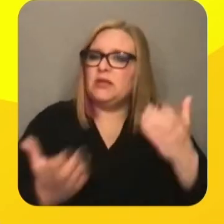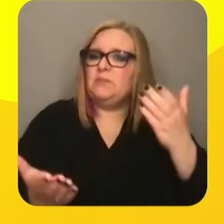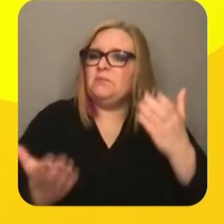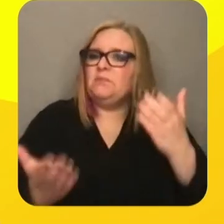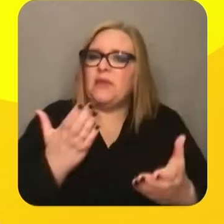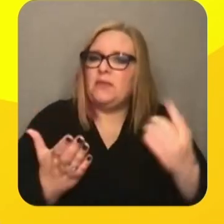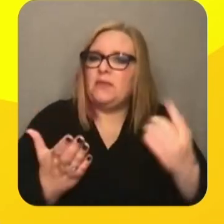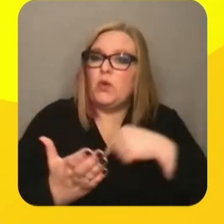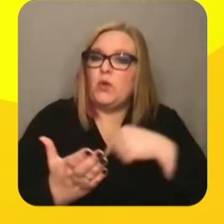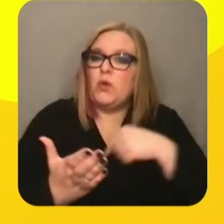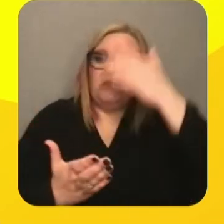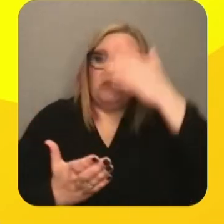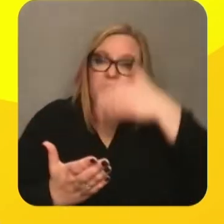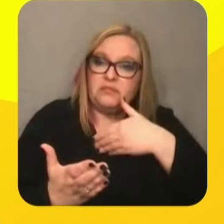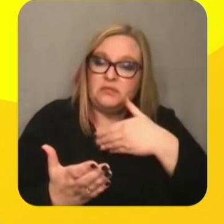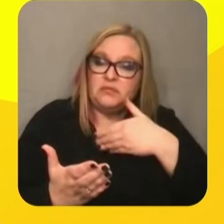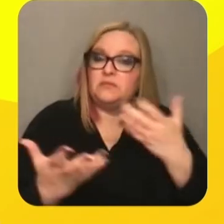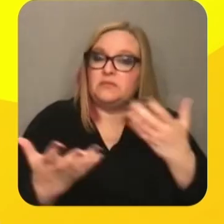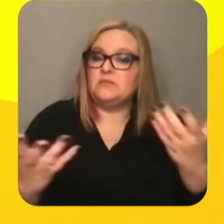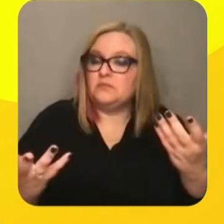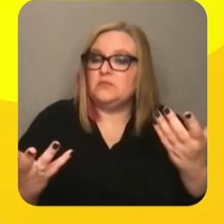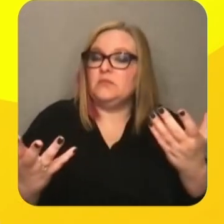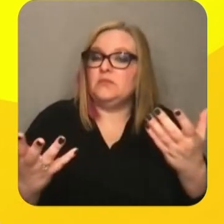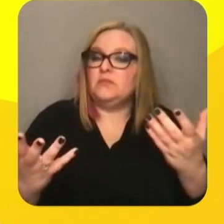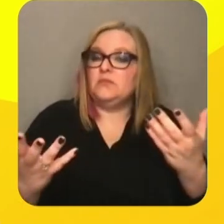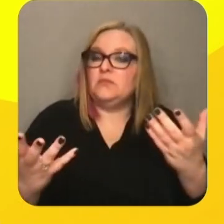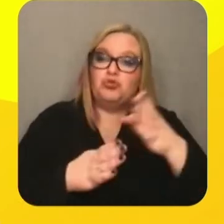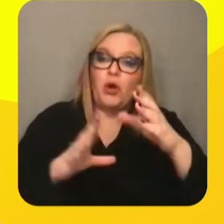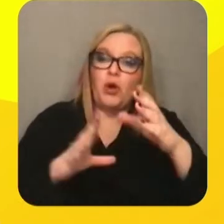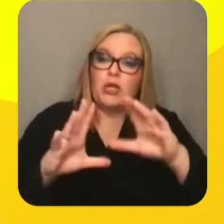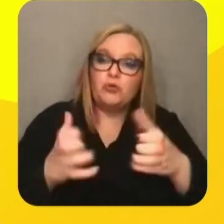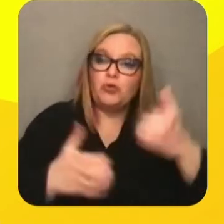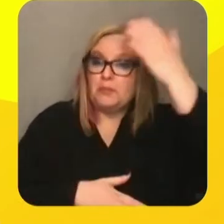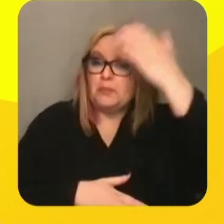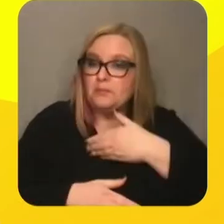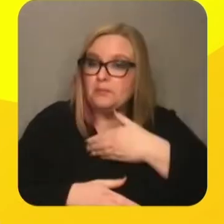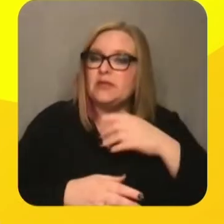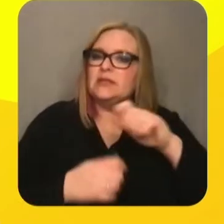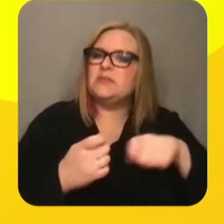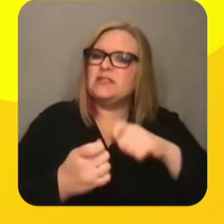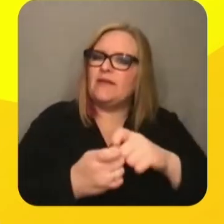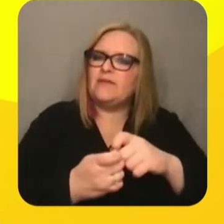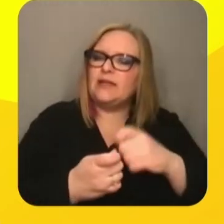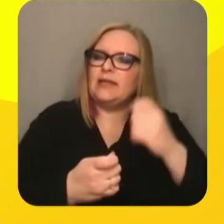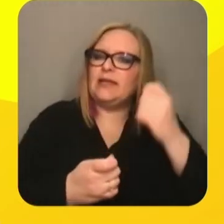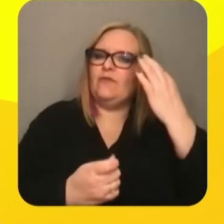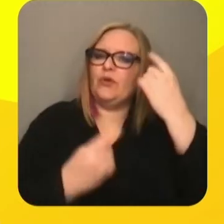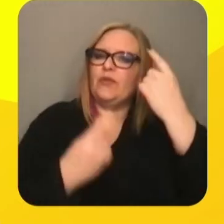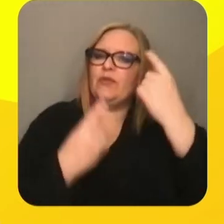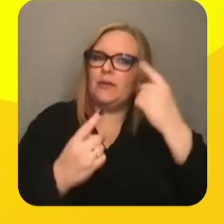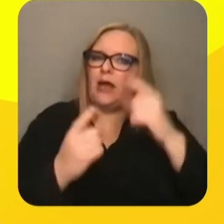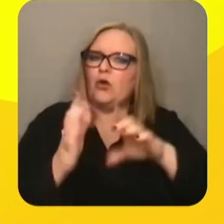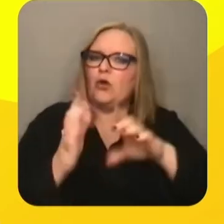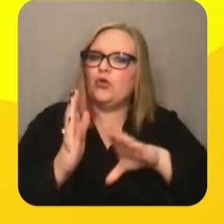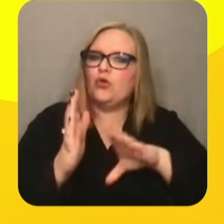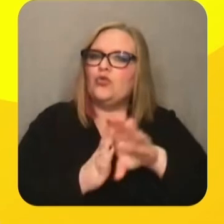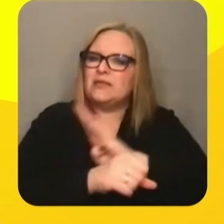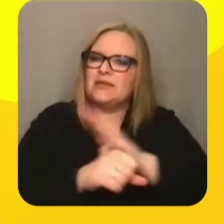As Arielle mentioned to a majority group, for example, especially as we think about growing our business around the world. And so, I think that sort of unique insight